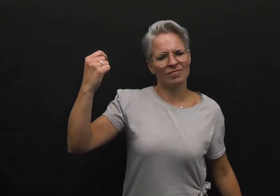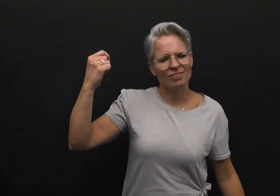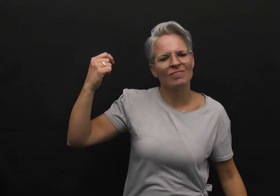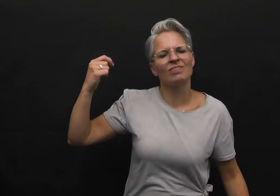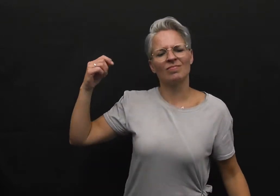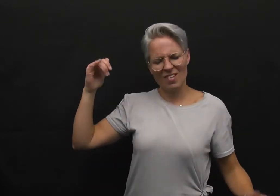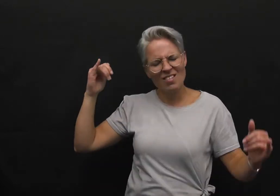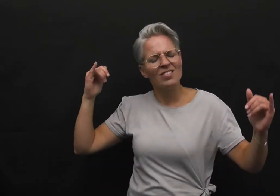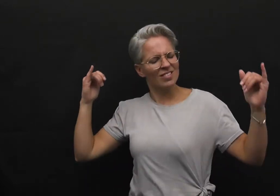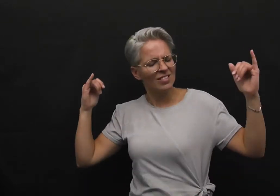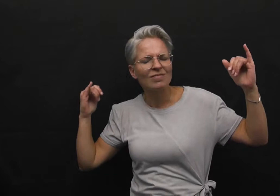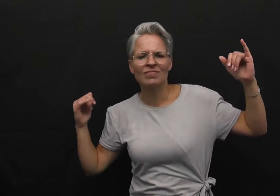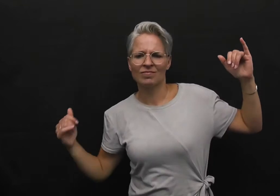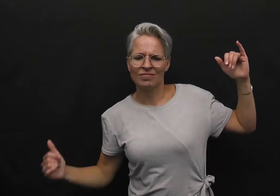Yeah